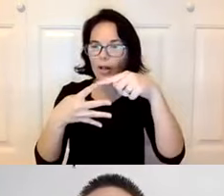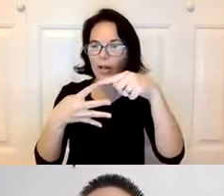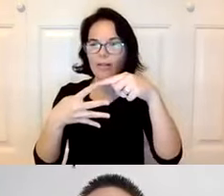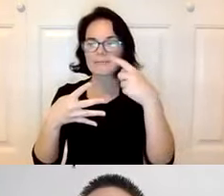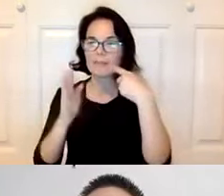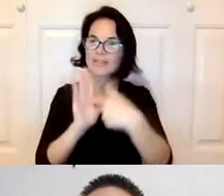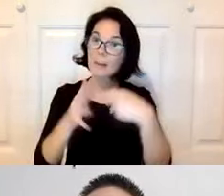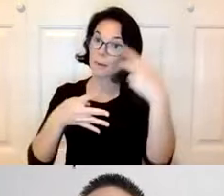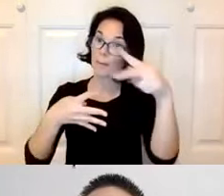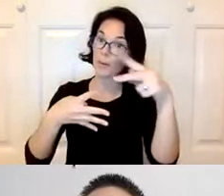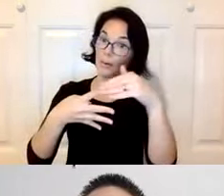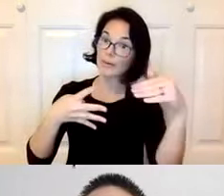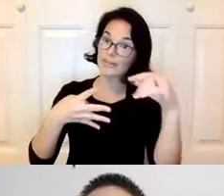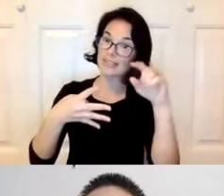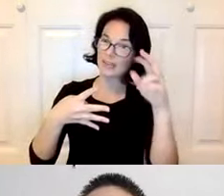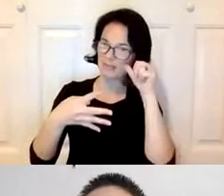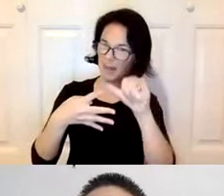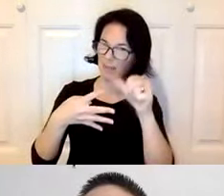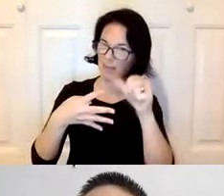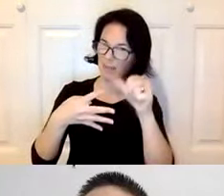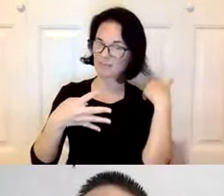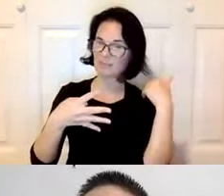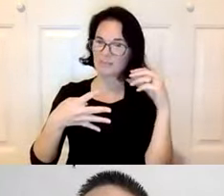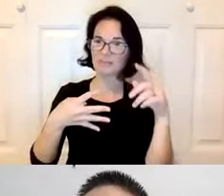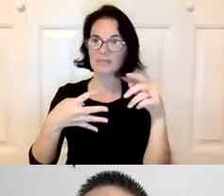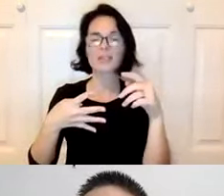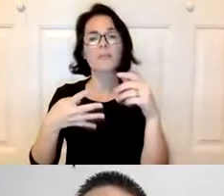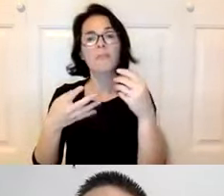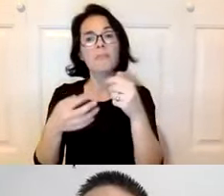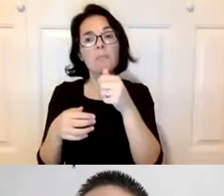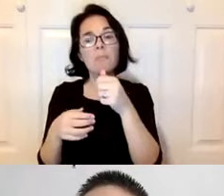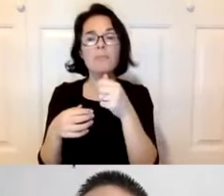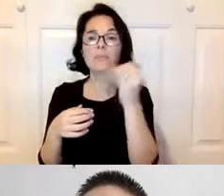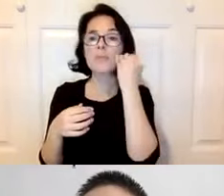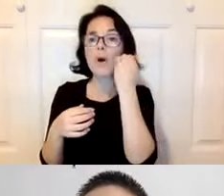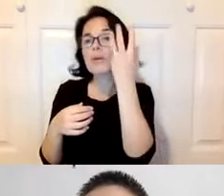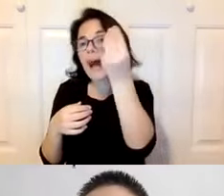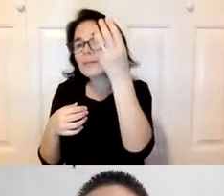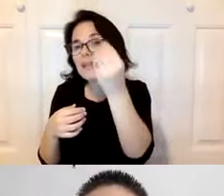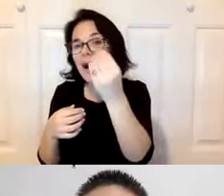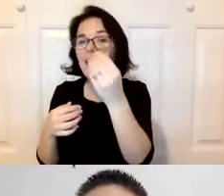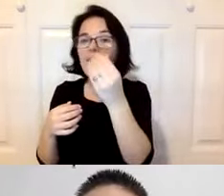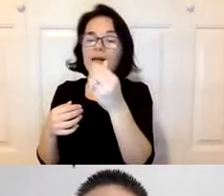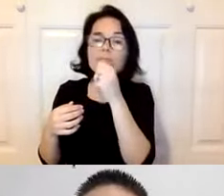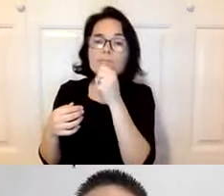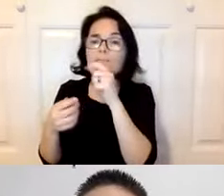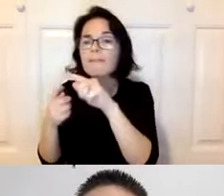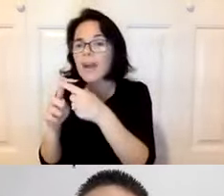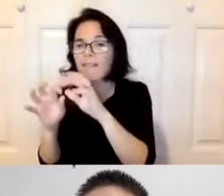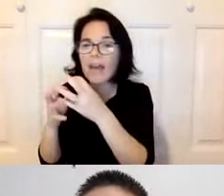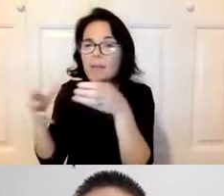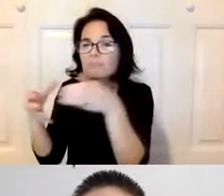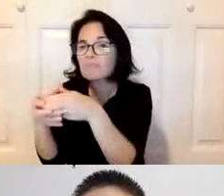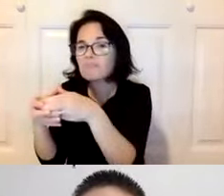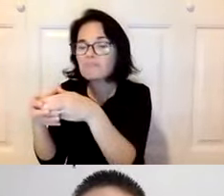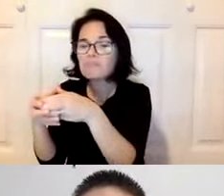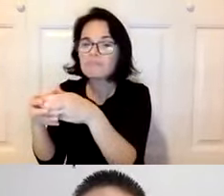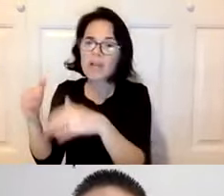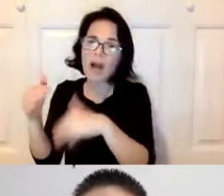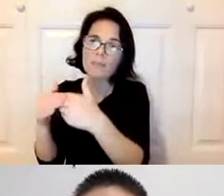private gatherings outside were allowable for up to 3 households of people